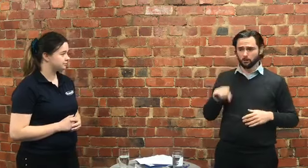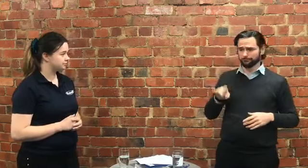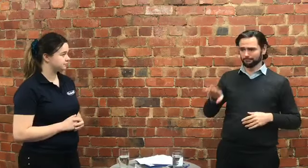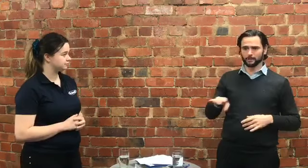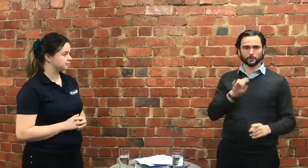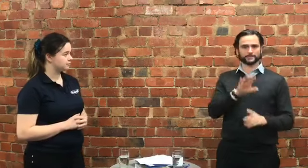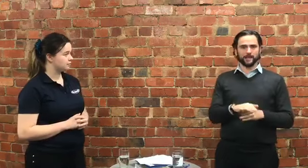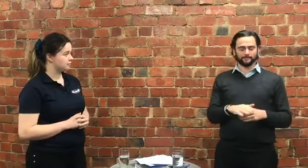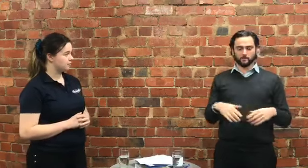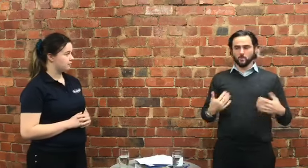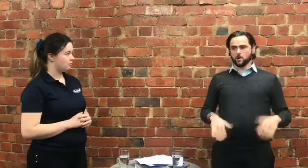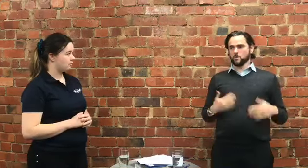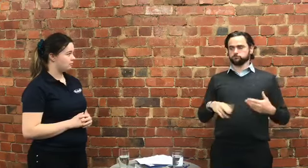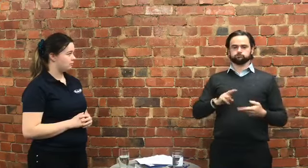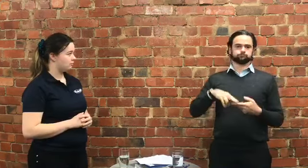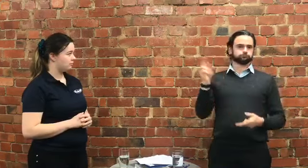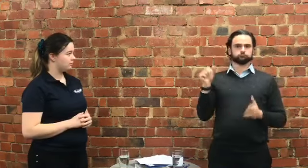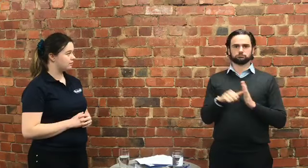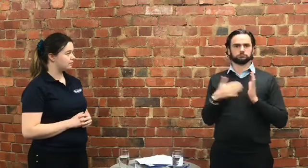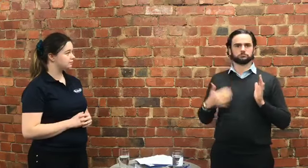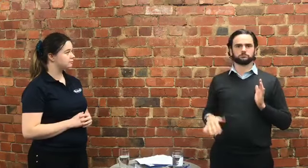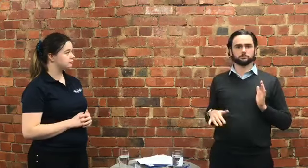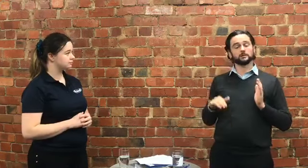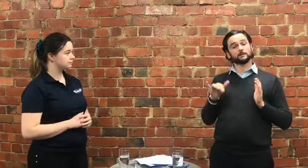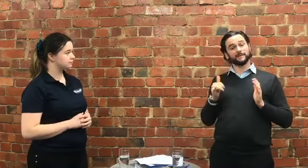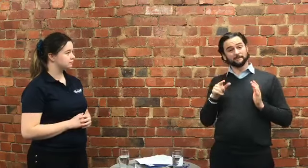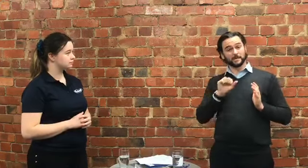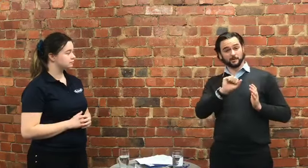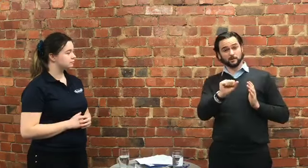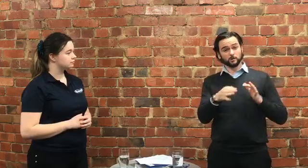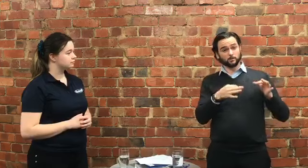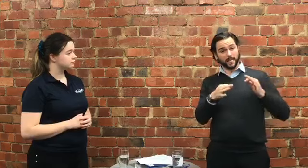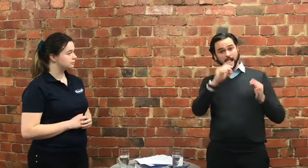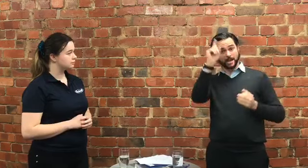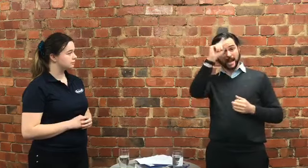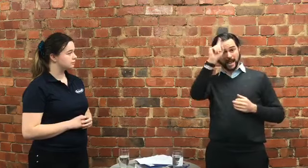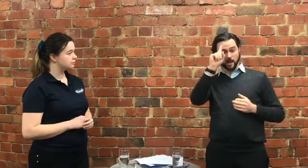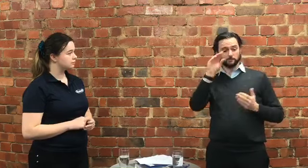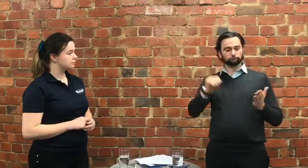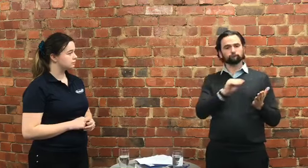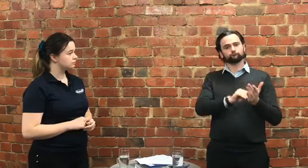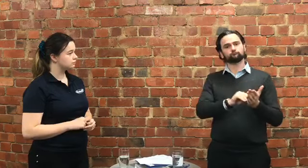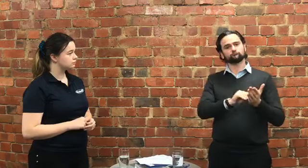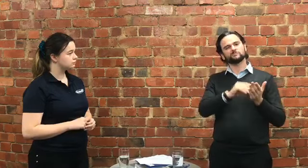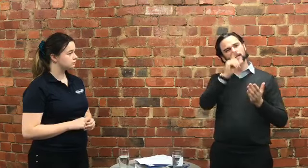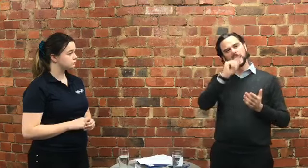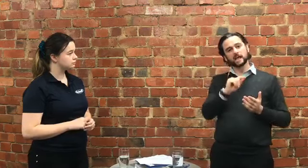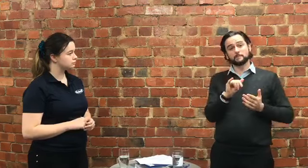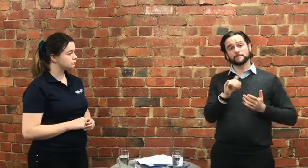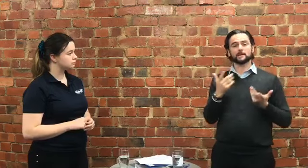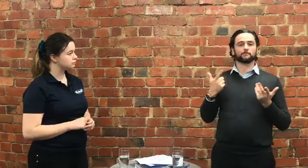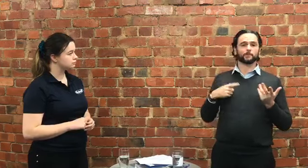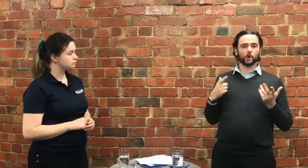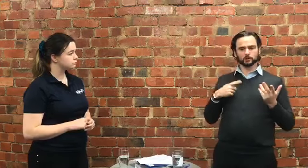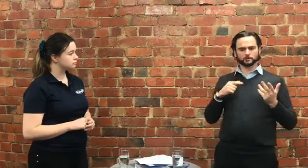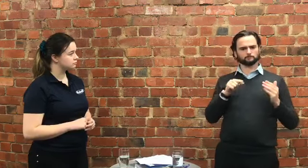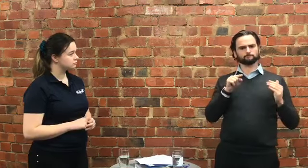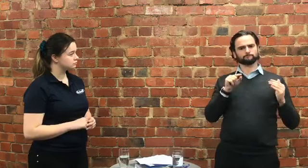access to interpreting social events because you couldn't afford that service out of your own pocket, but now